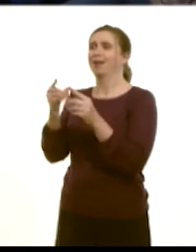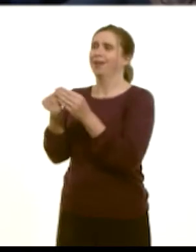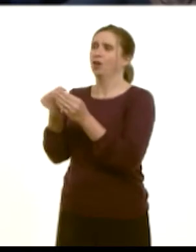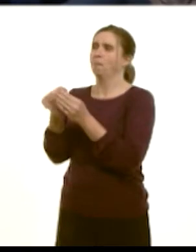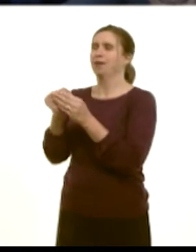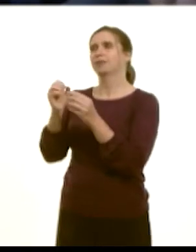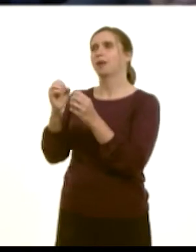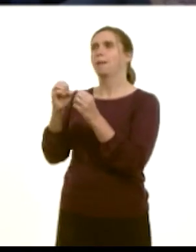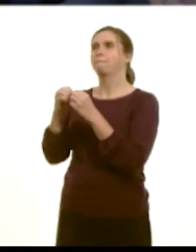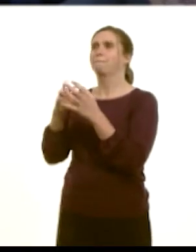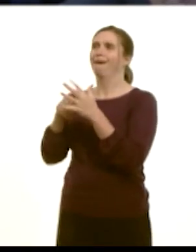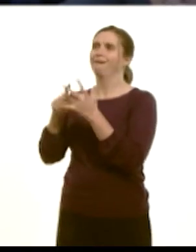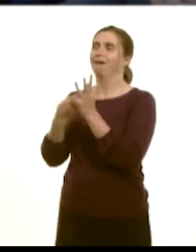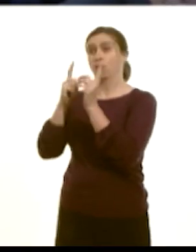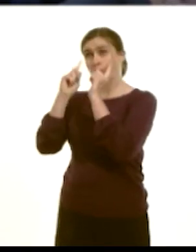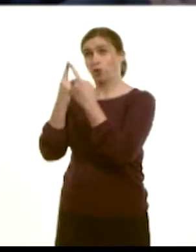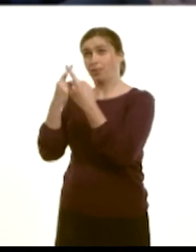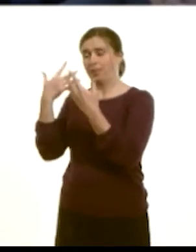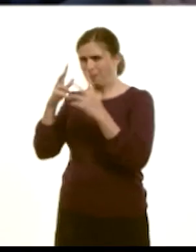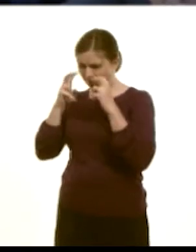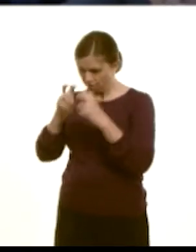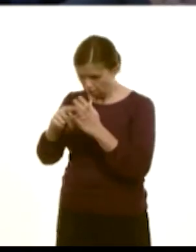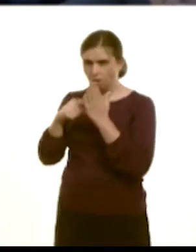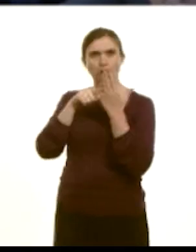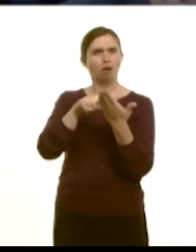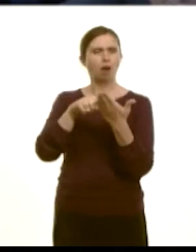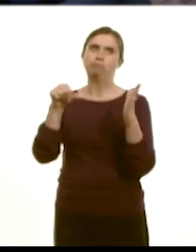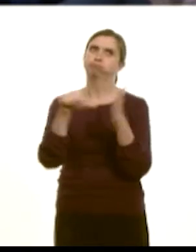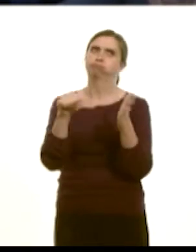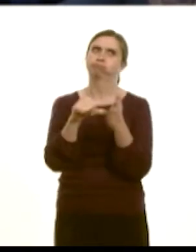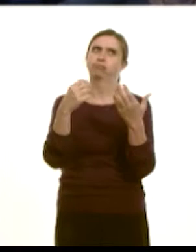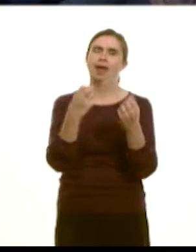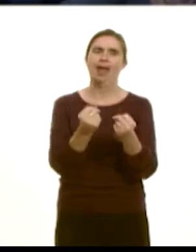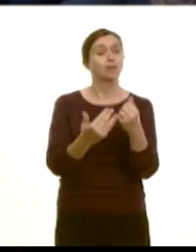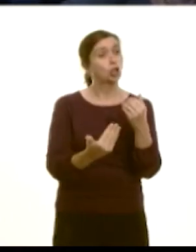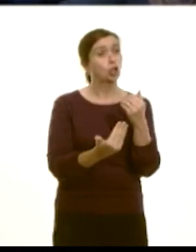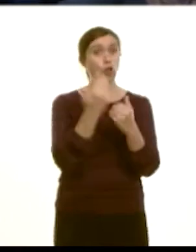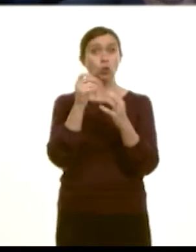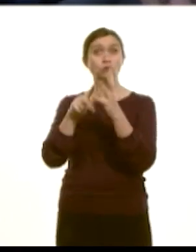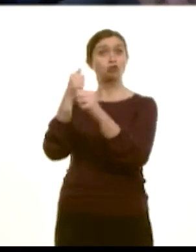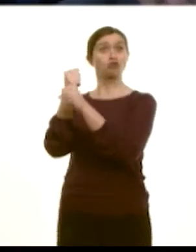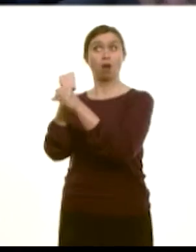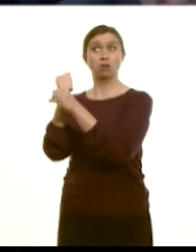University has highlighted issues in the prescribing of new drugsófor instance, the new generation